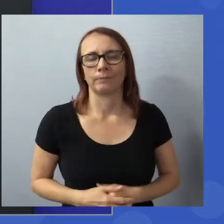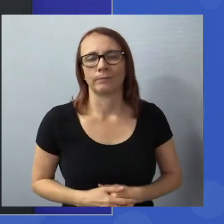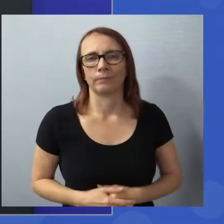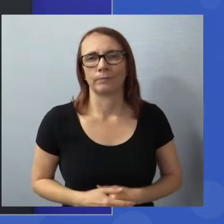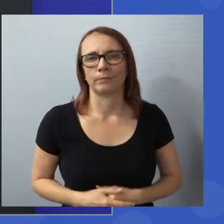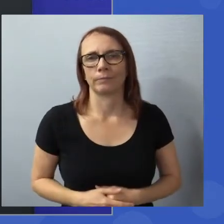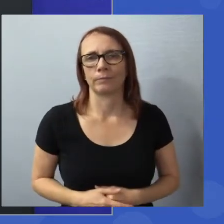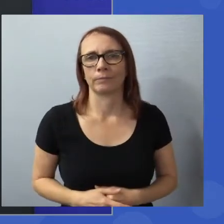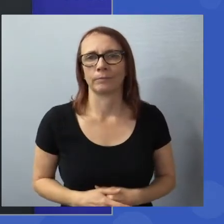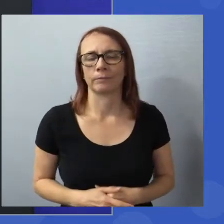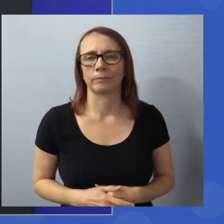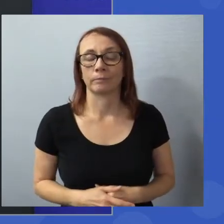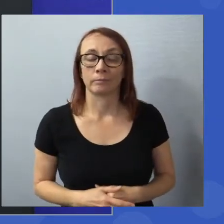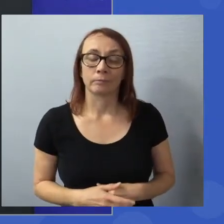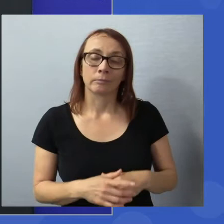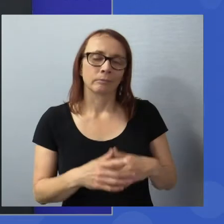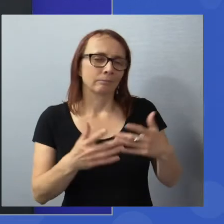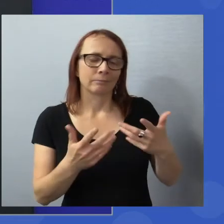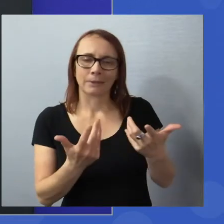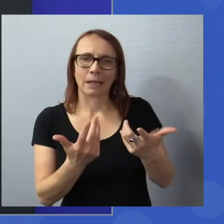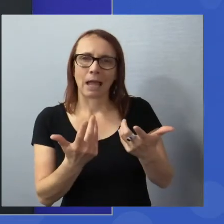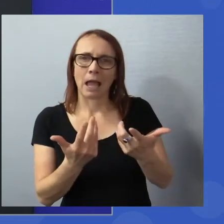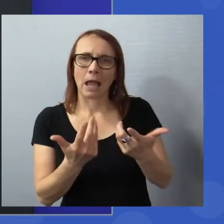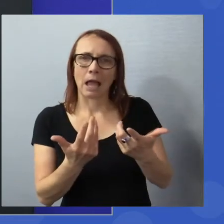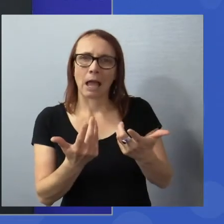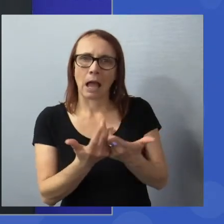think about how we can interact from the devolved down to the local government